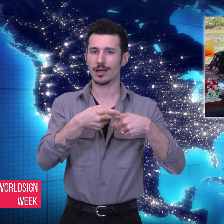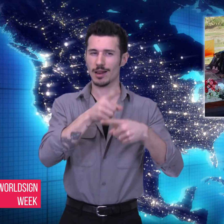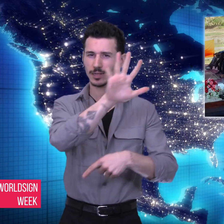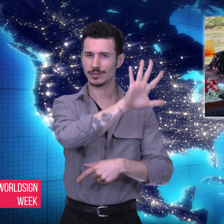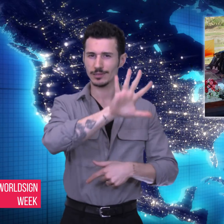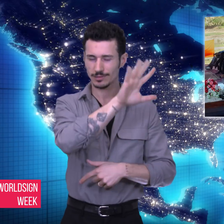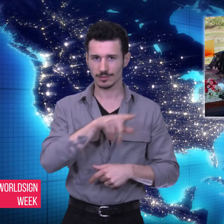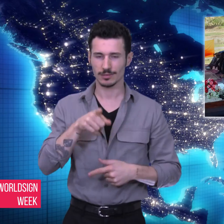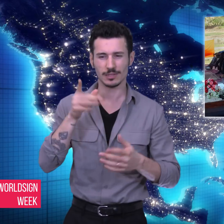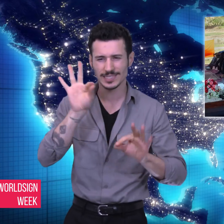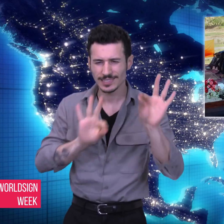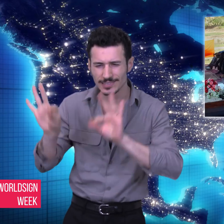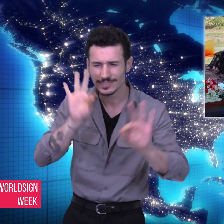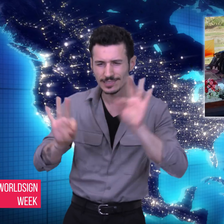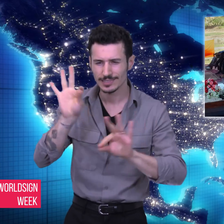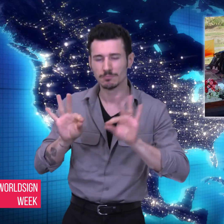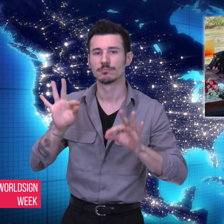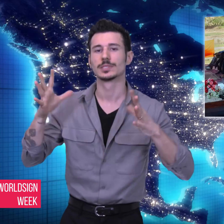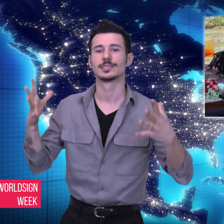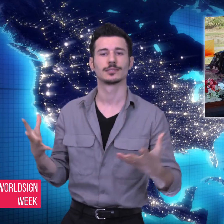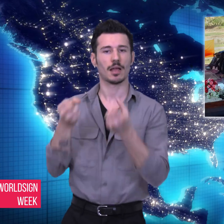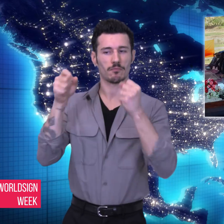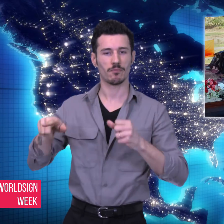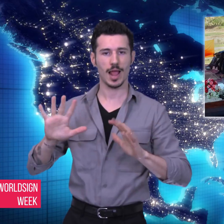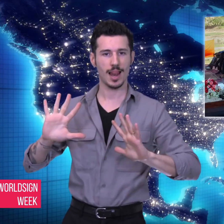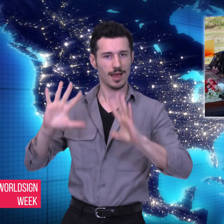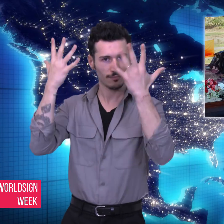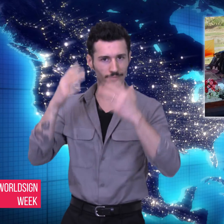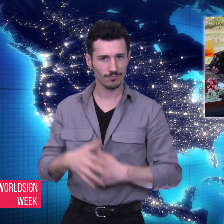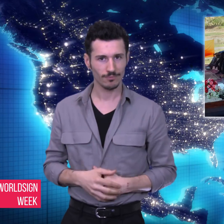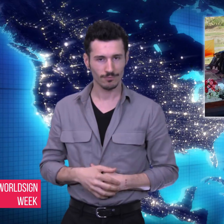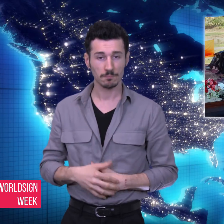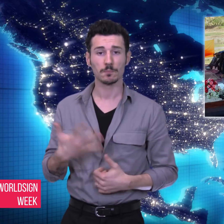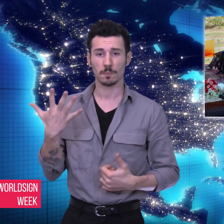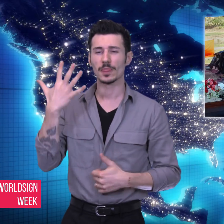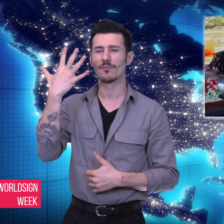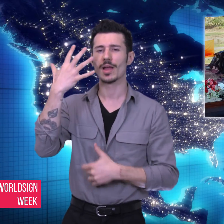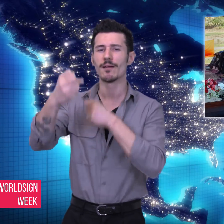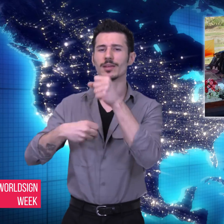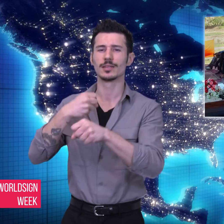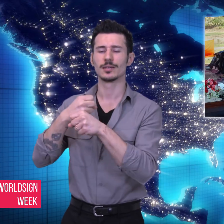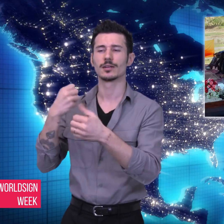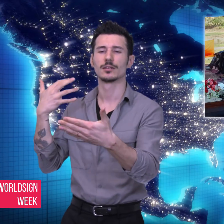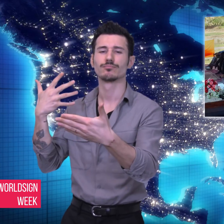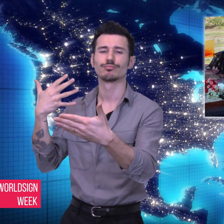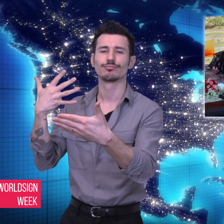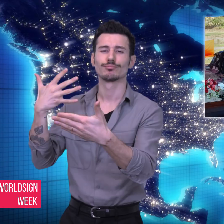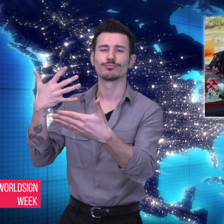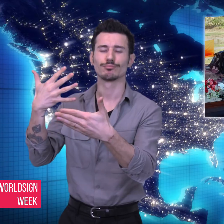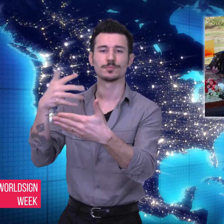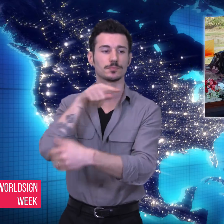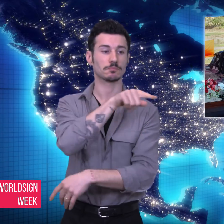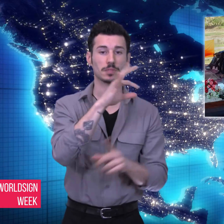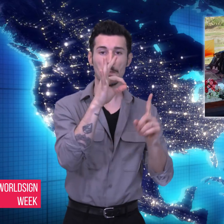In 5 years since then, the Taliban has